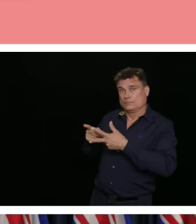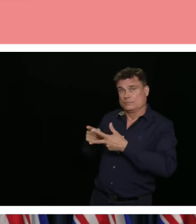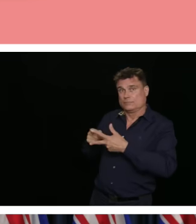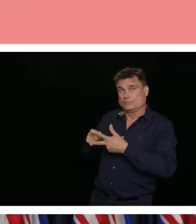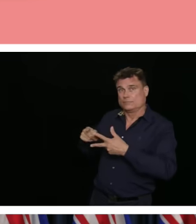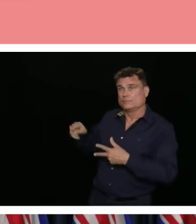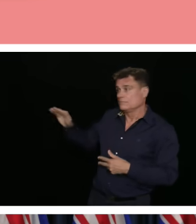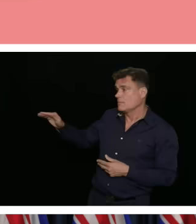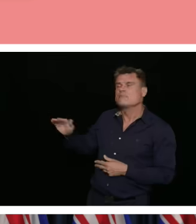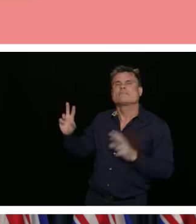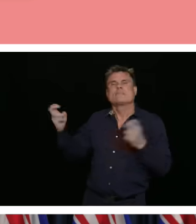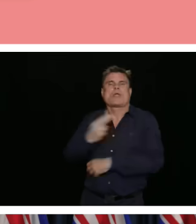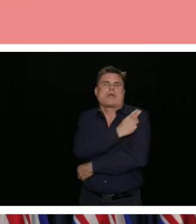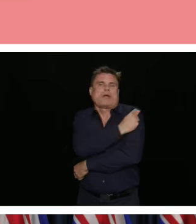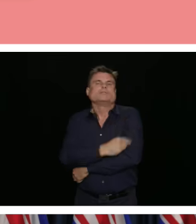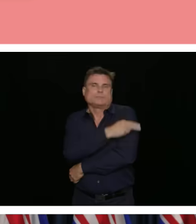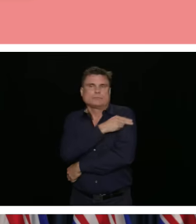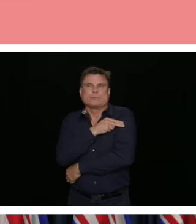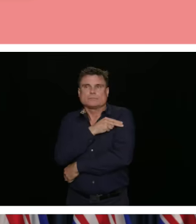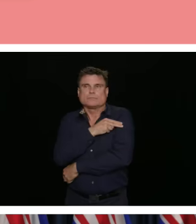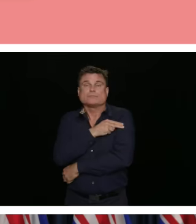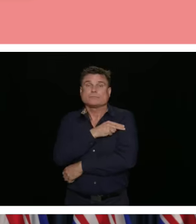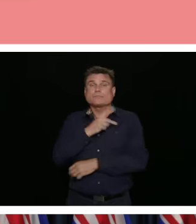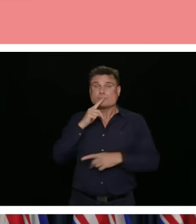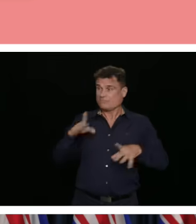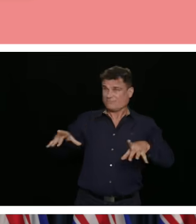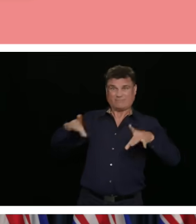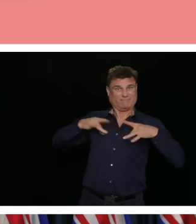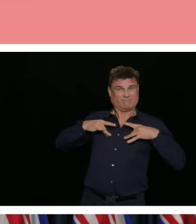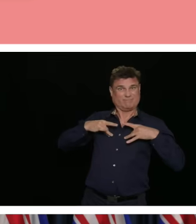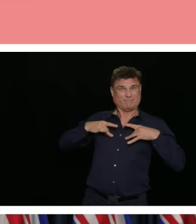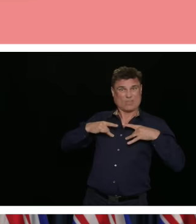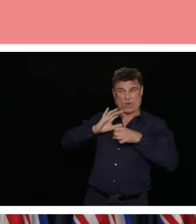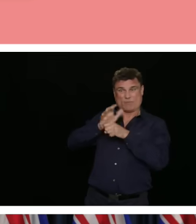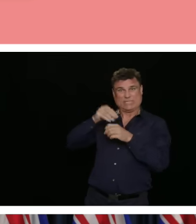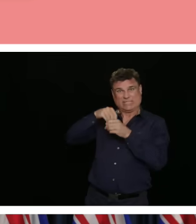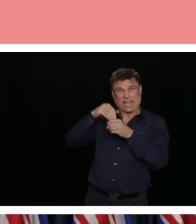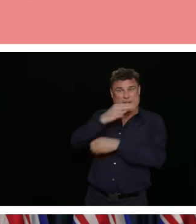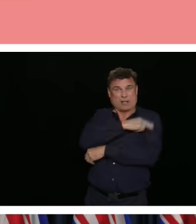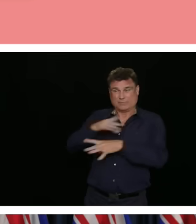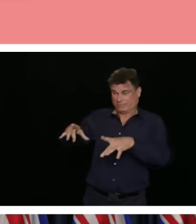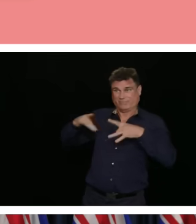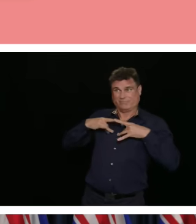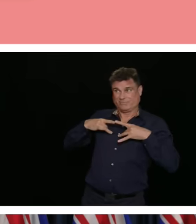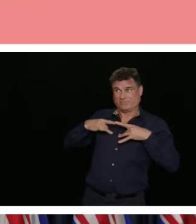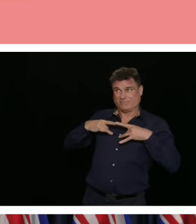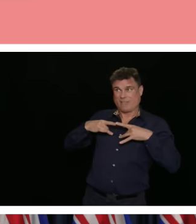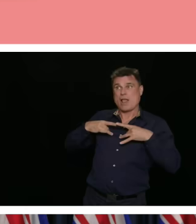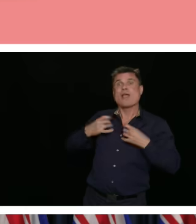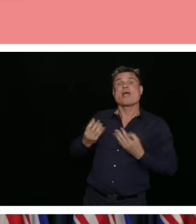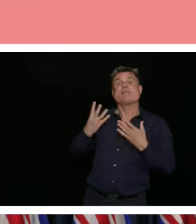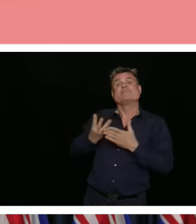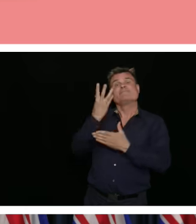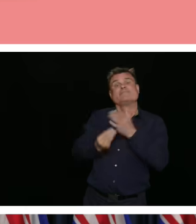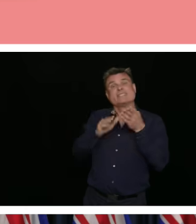This is the lateest epidemic curve. That is the cases by data of on onset of illness.